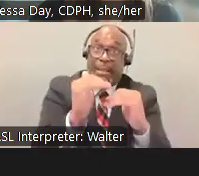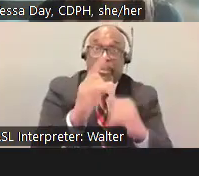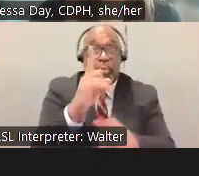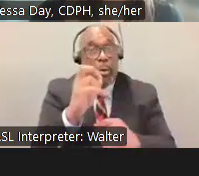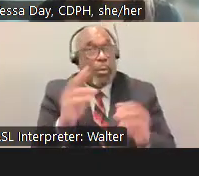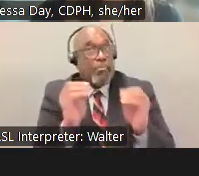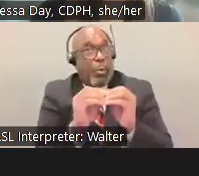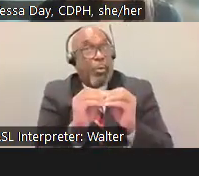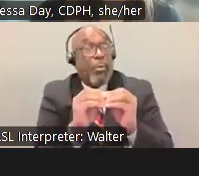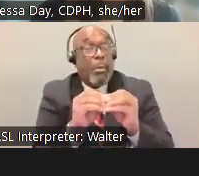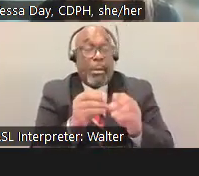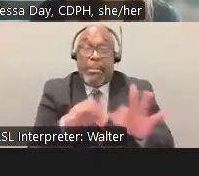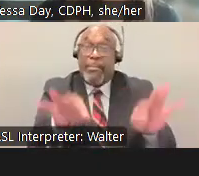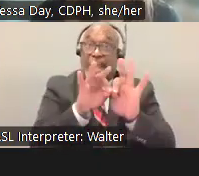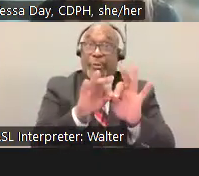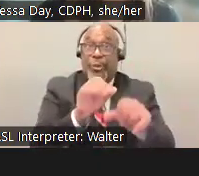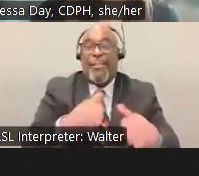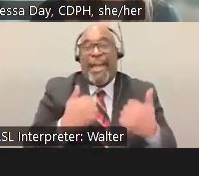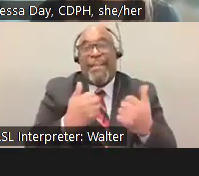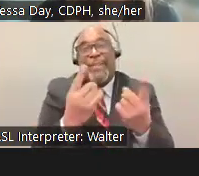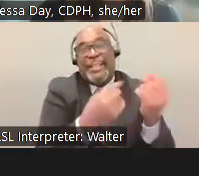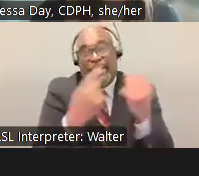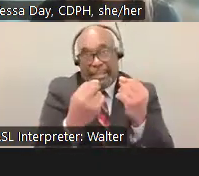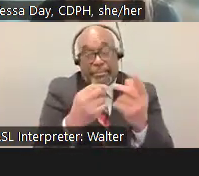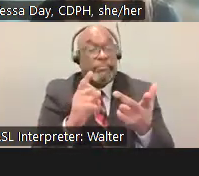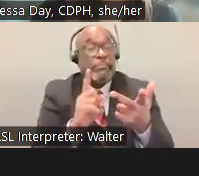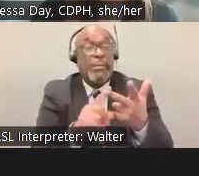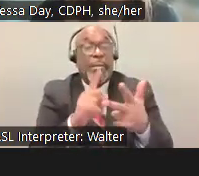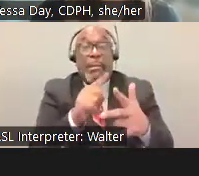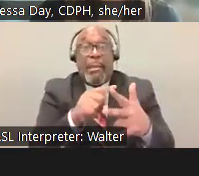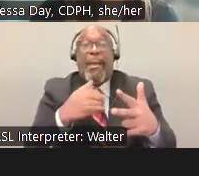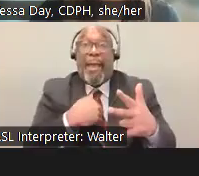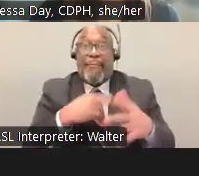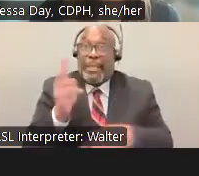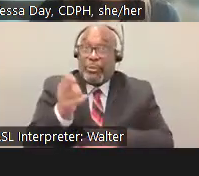13:20:33 activities, has a history or 13:20:35 record of such an impairment, or